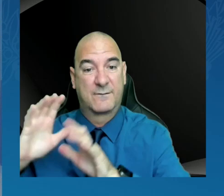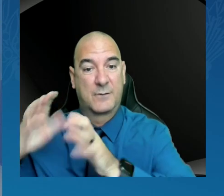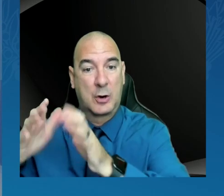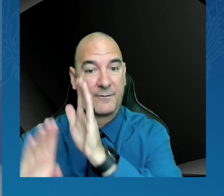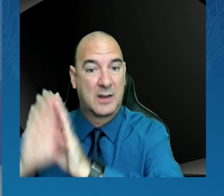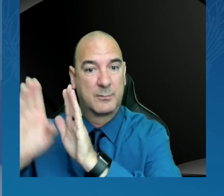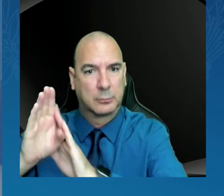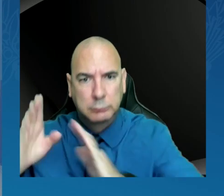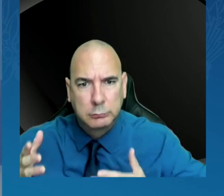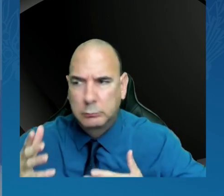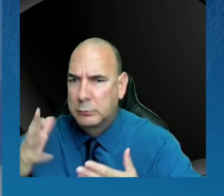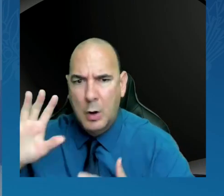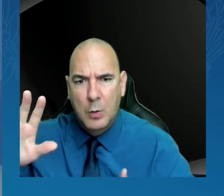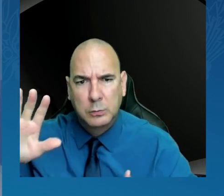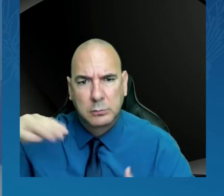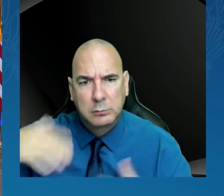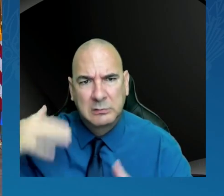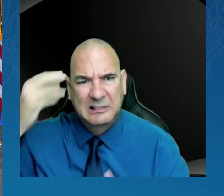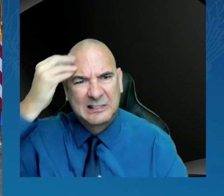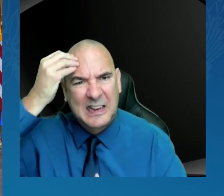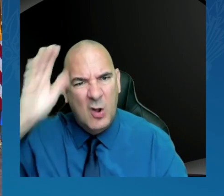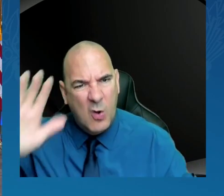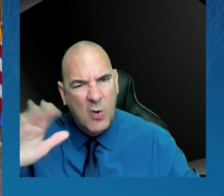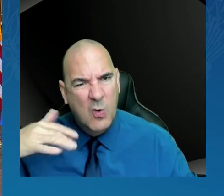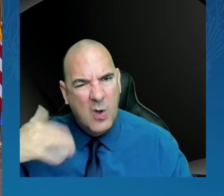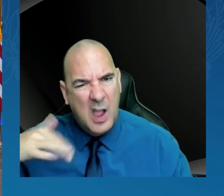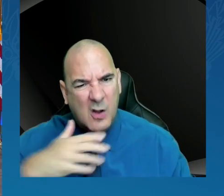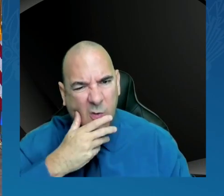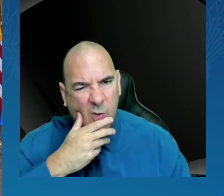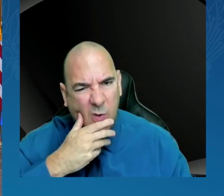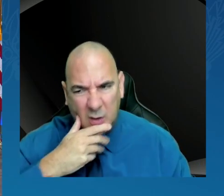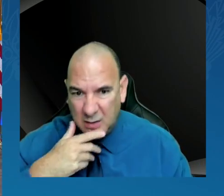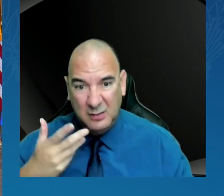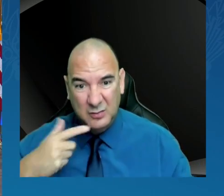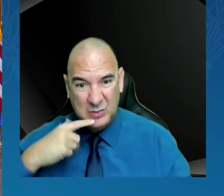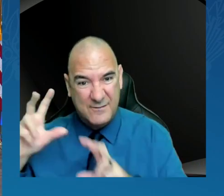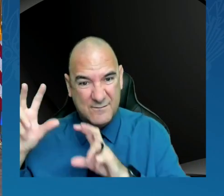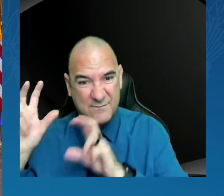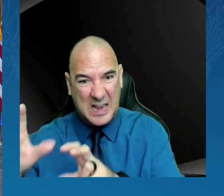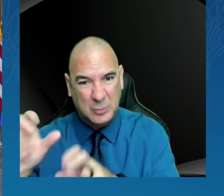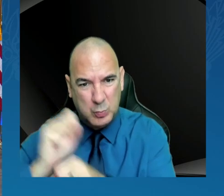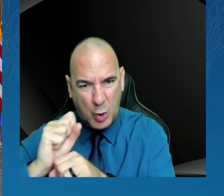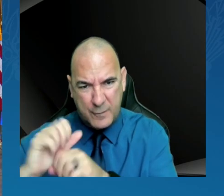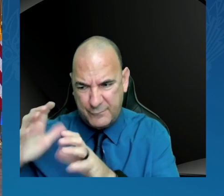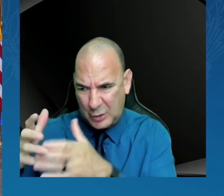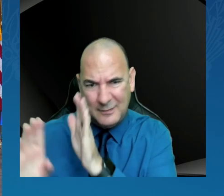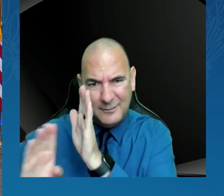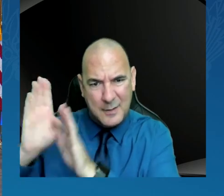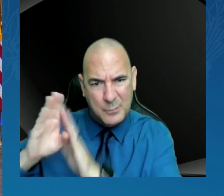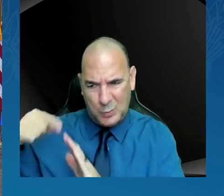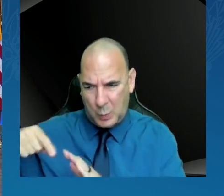When we talk about an investment in workforce development, that is about a direct investment